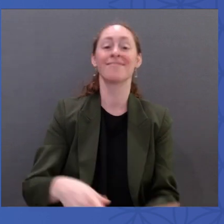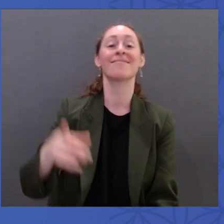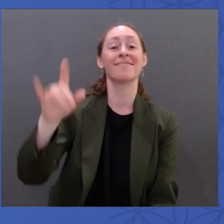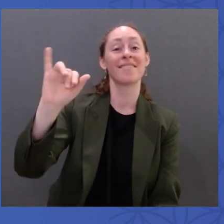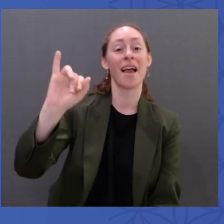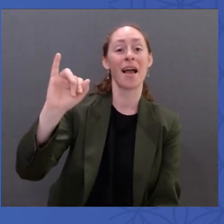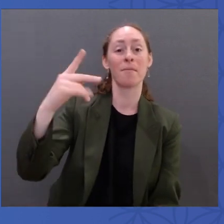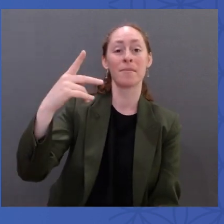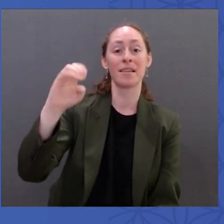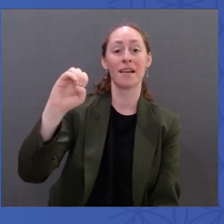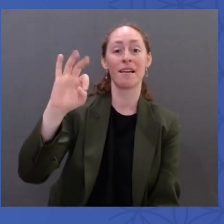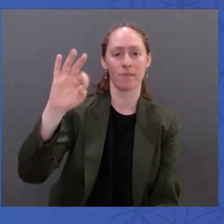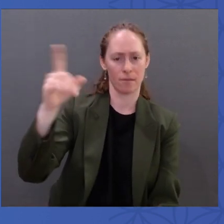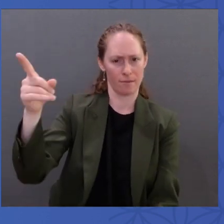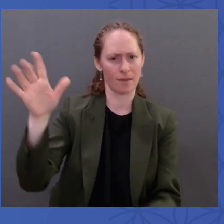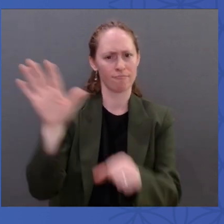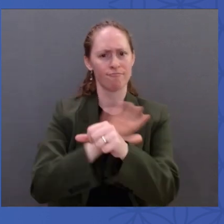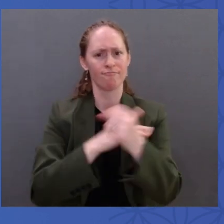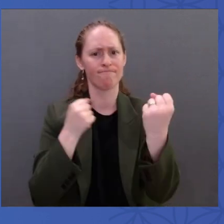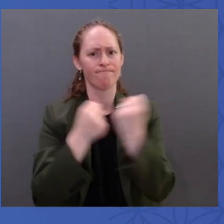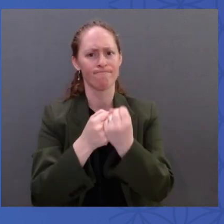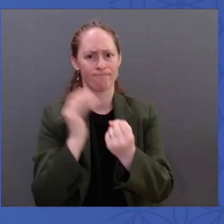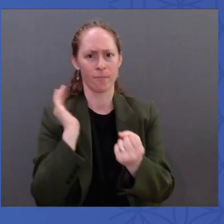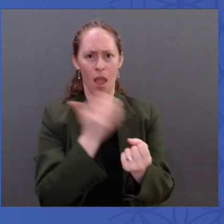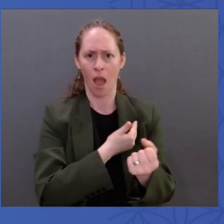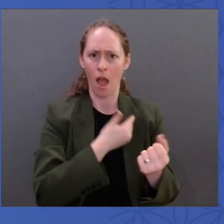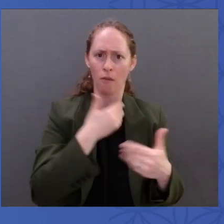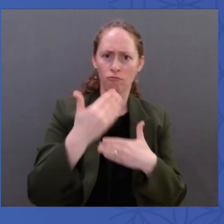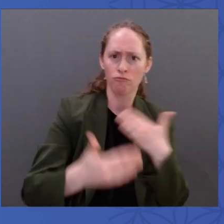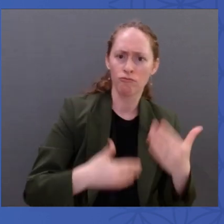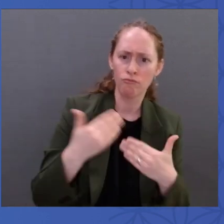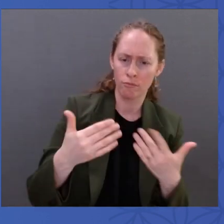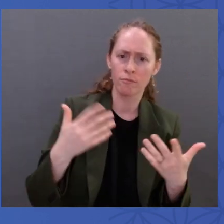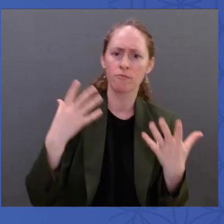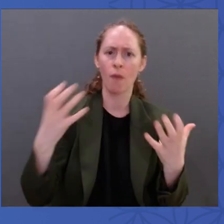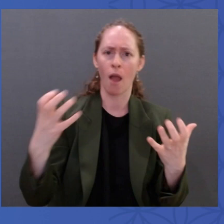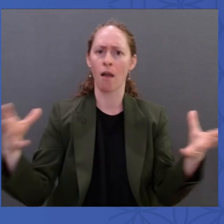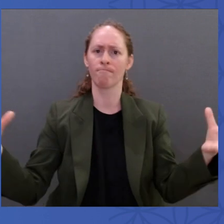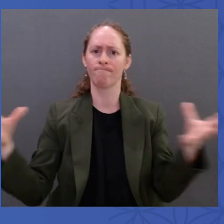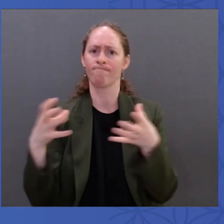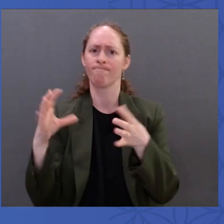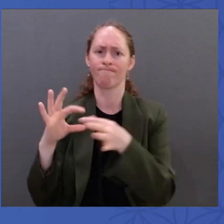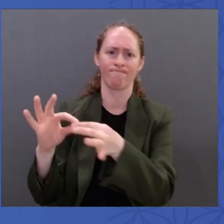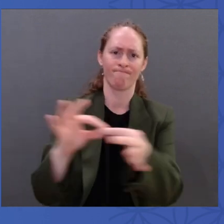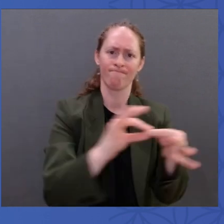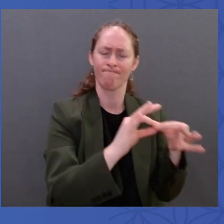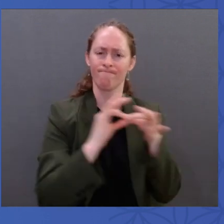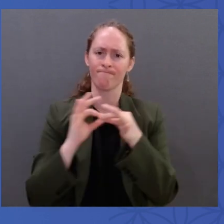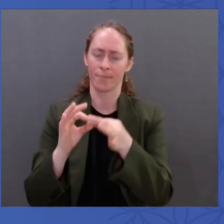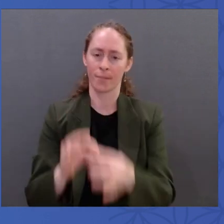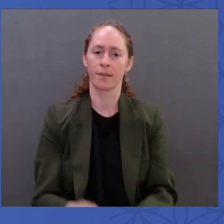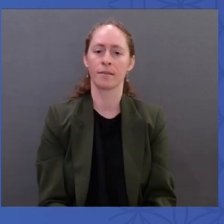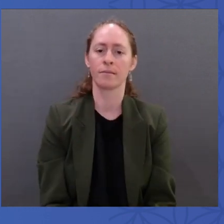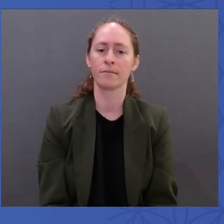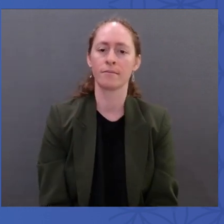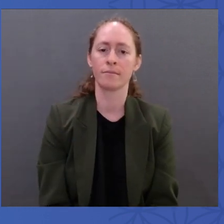The broad themes of the IBF are generally aligned with the Philippines economic and development priorities.